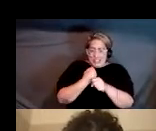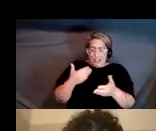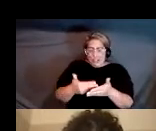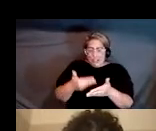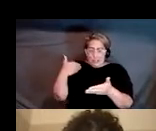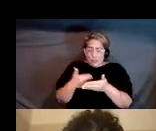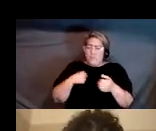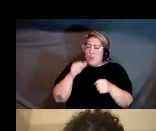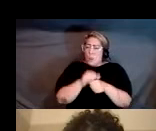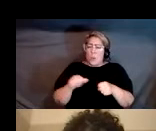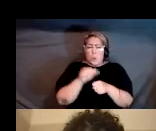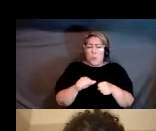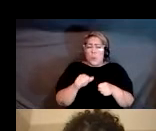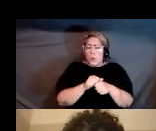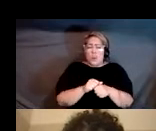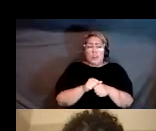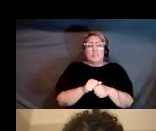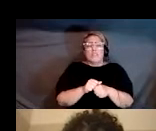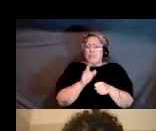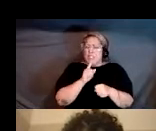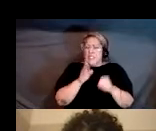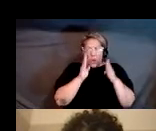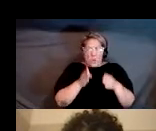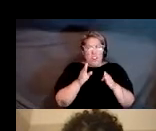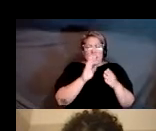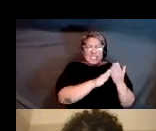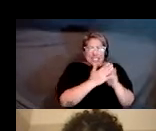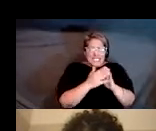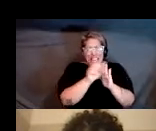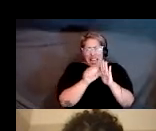city and state advocacy which was a new thing for the sector.